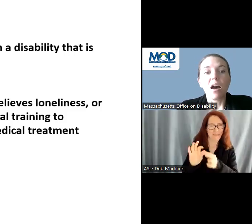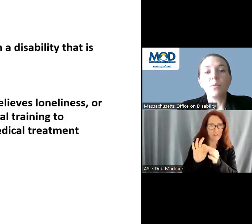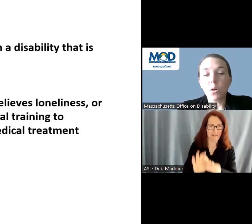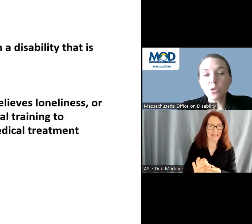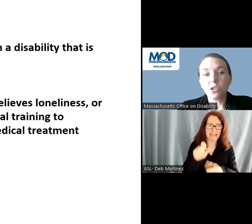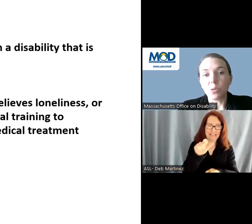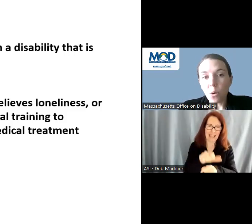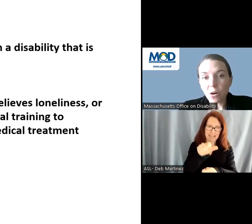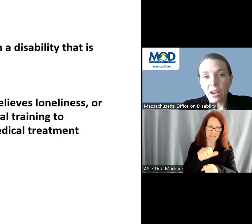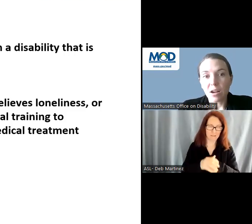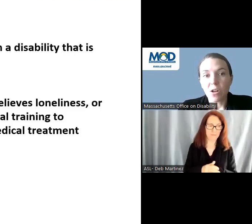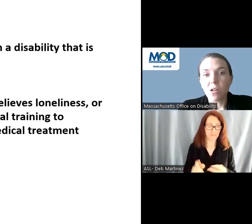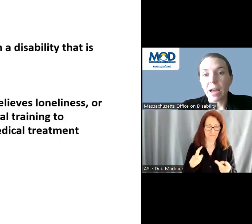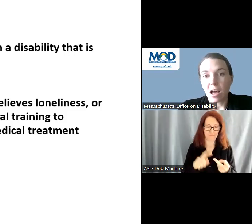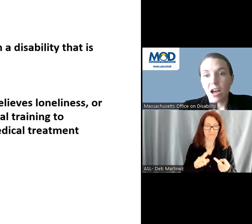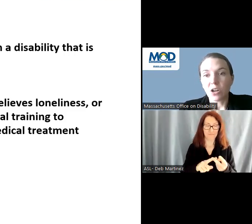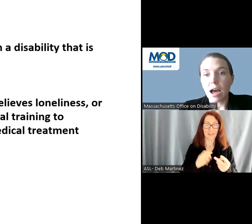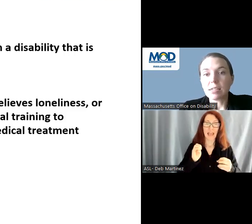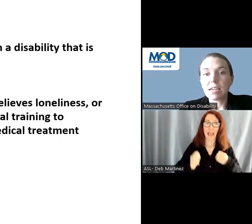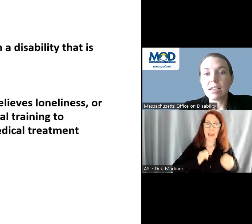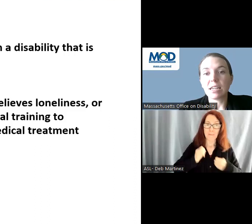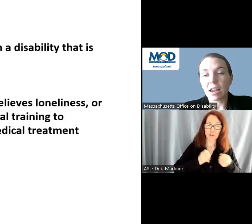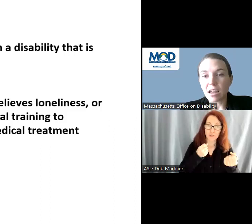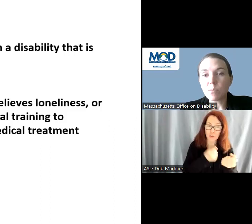An emotional support animal, by contrast, is an